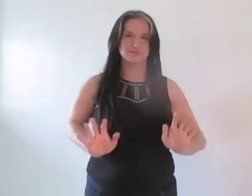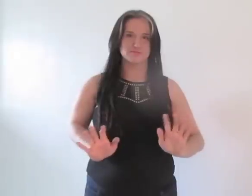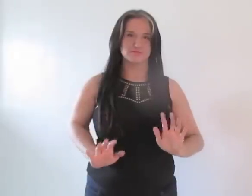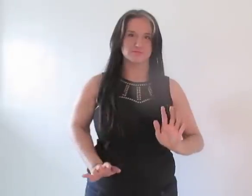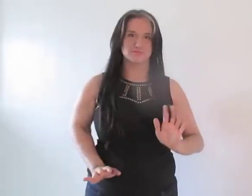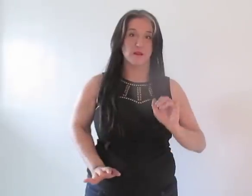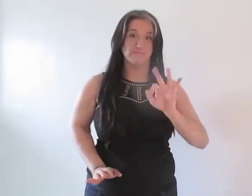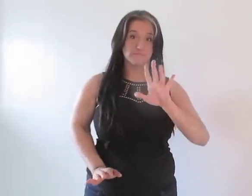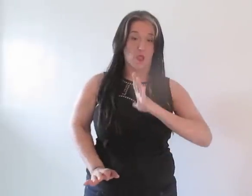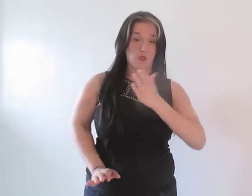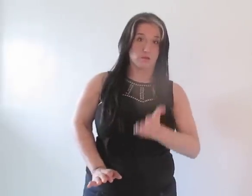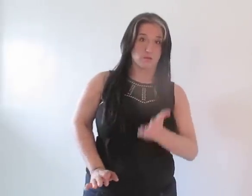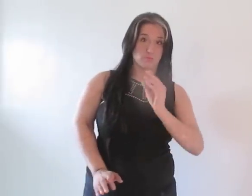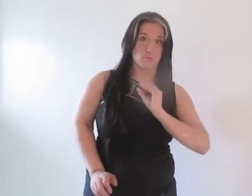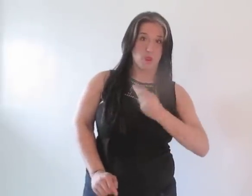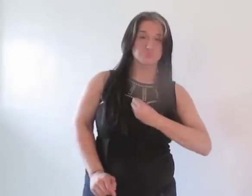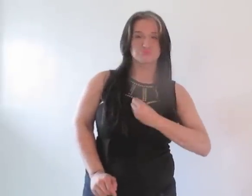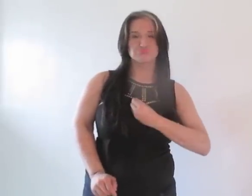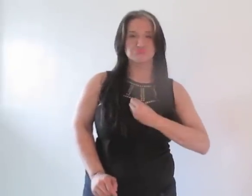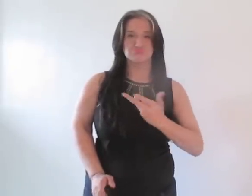You should never use these words unless you identify as trans.